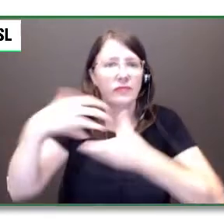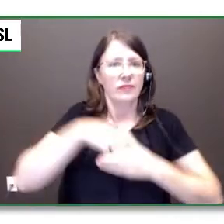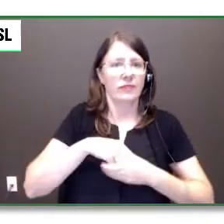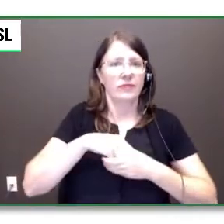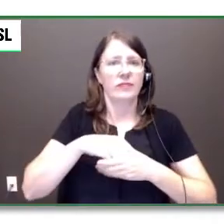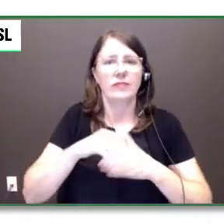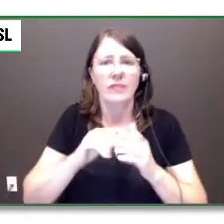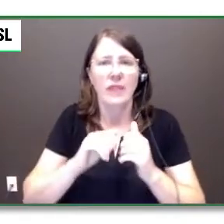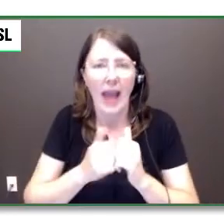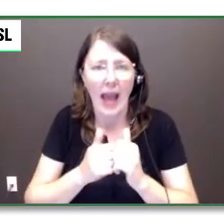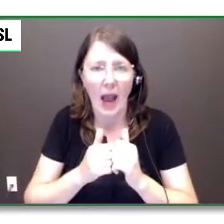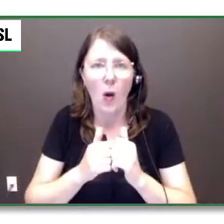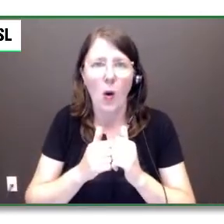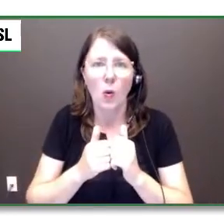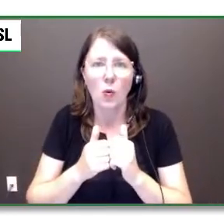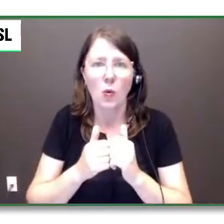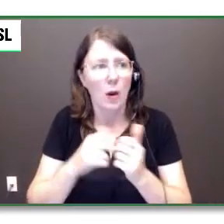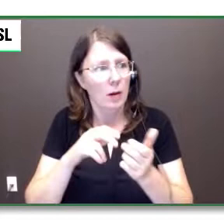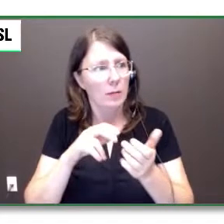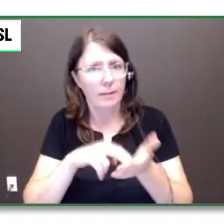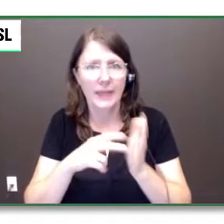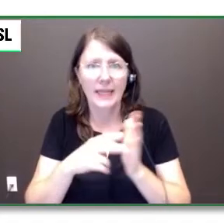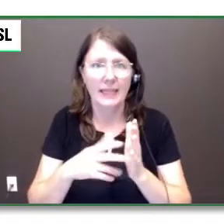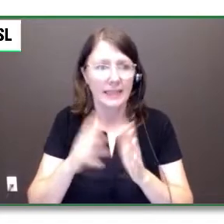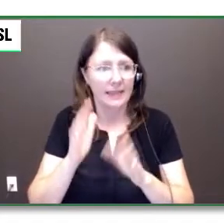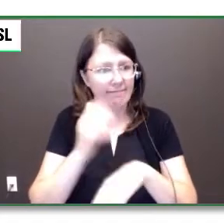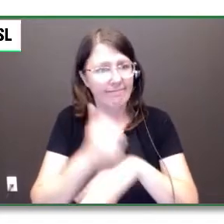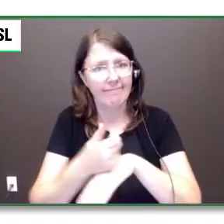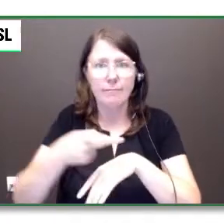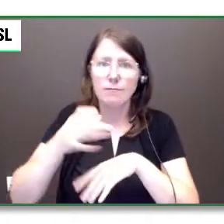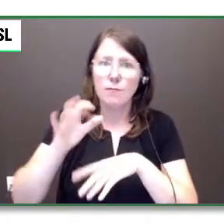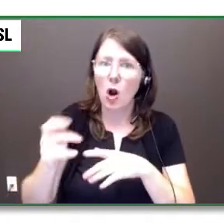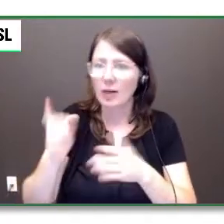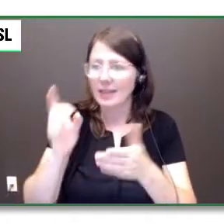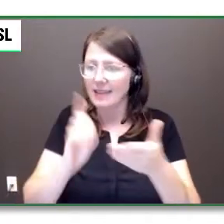manage parks that are for everybody not just even people with disabilities.